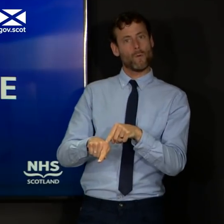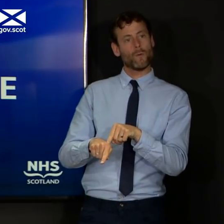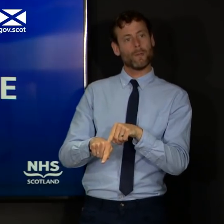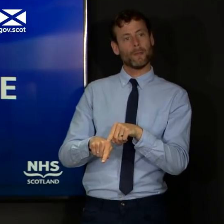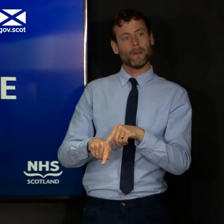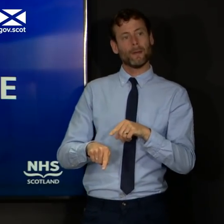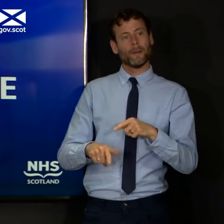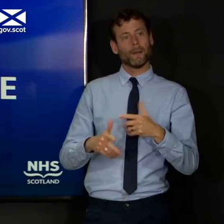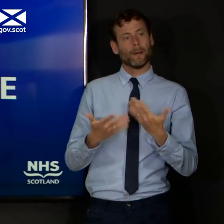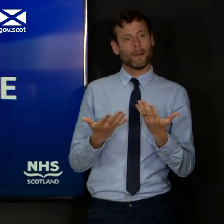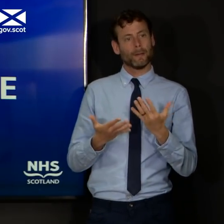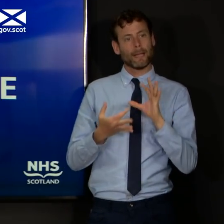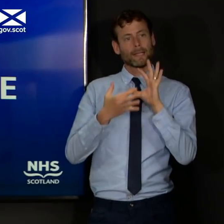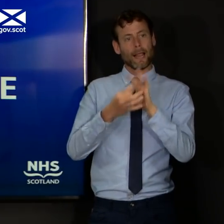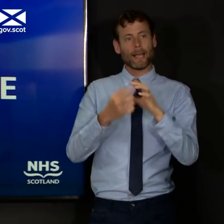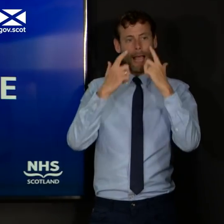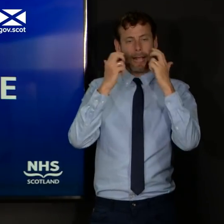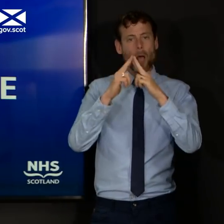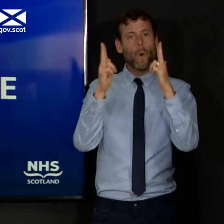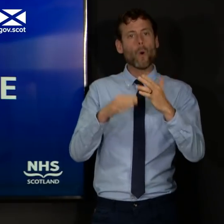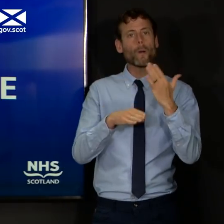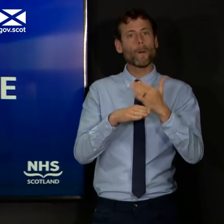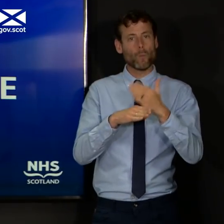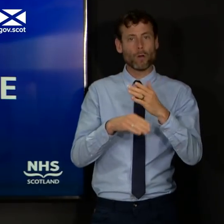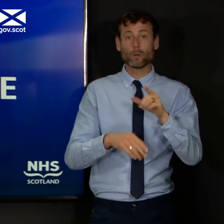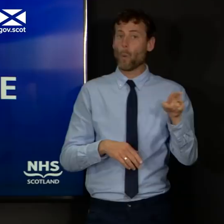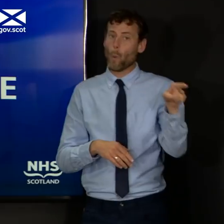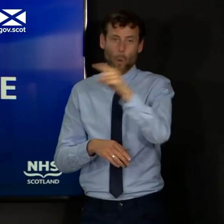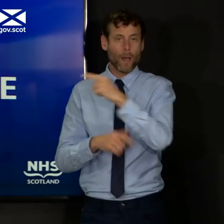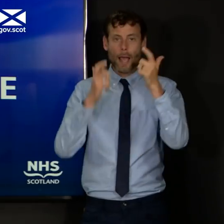with respect to care home workers, where we've said that all care home workers will be tested.